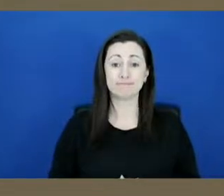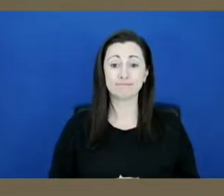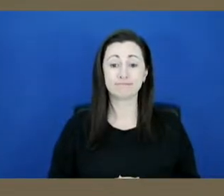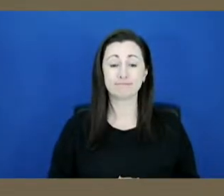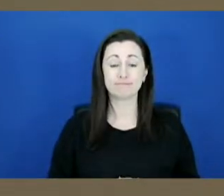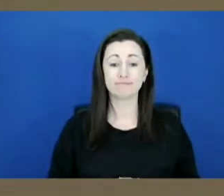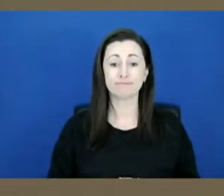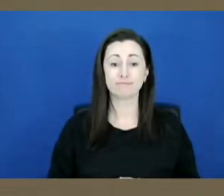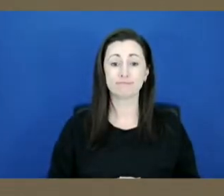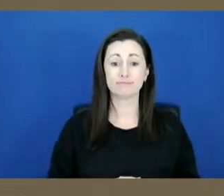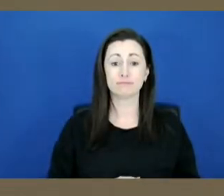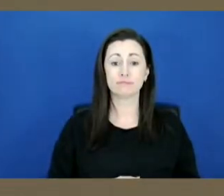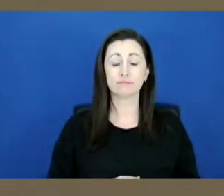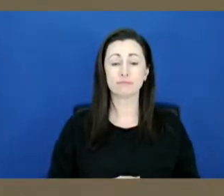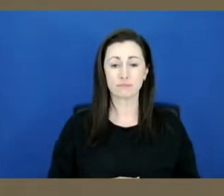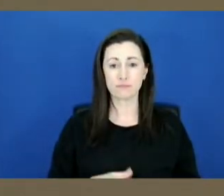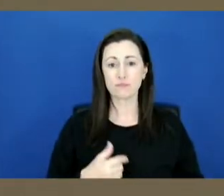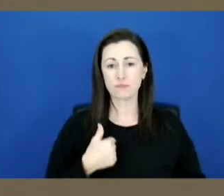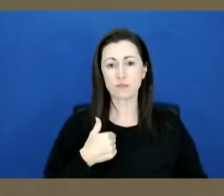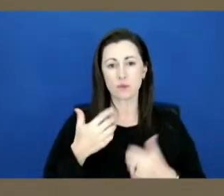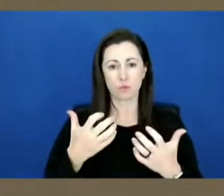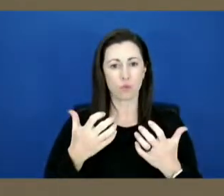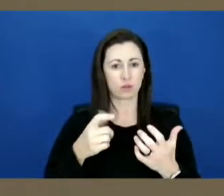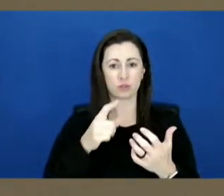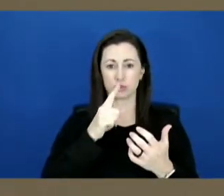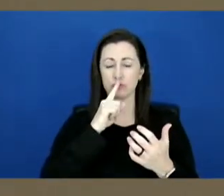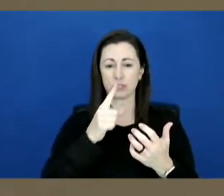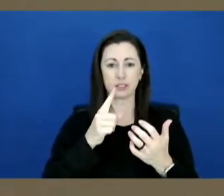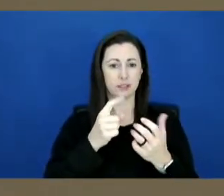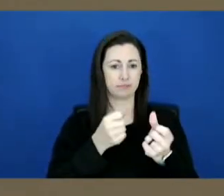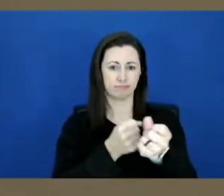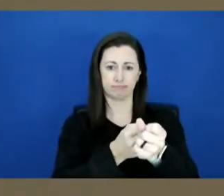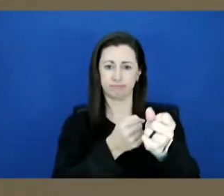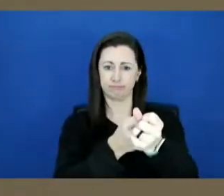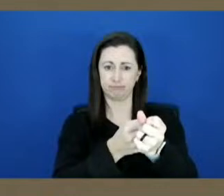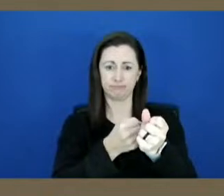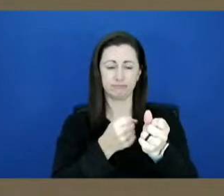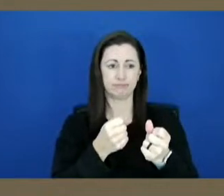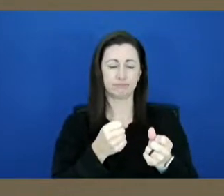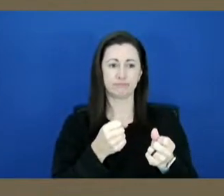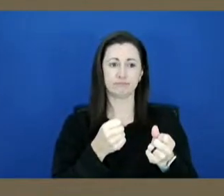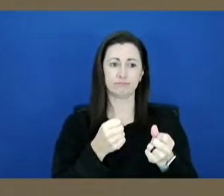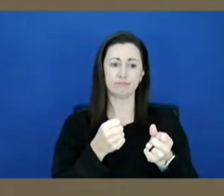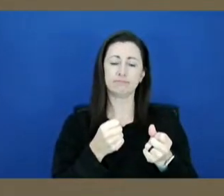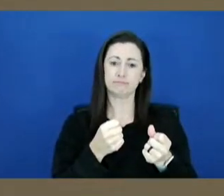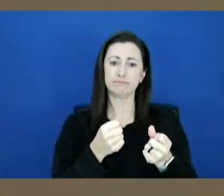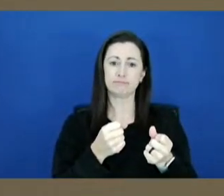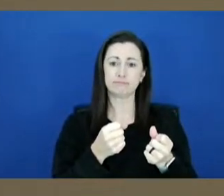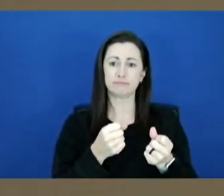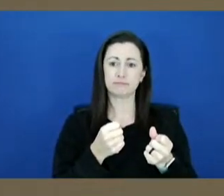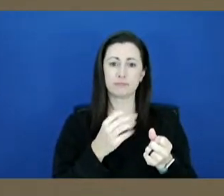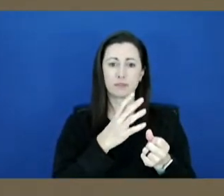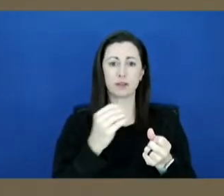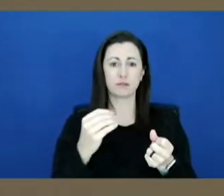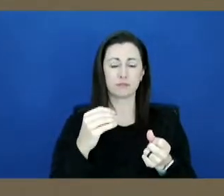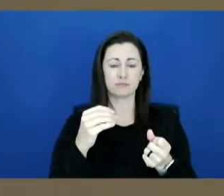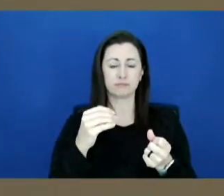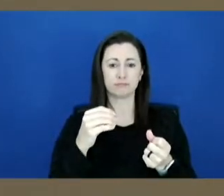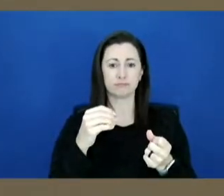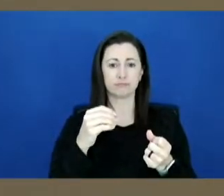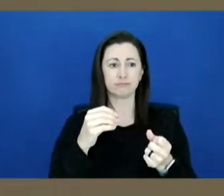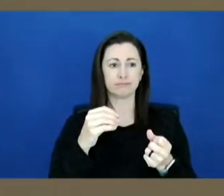WORK THAT YOU ALL DO.